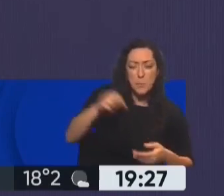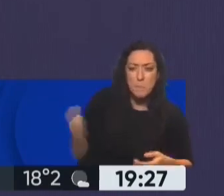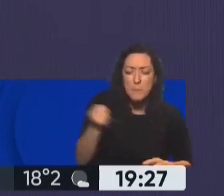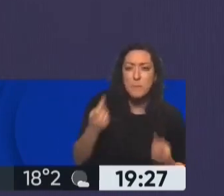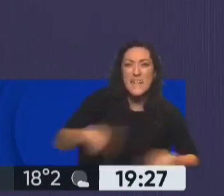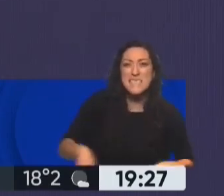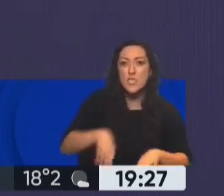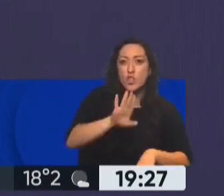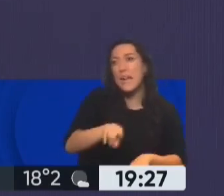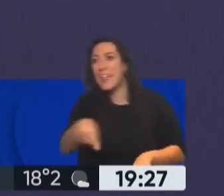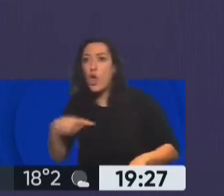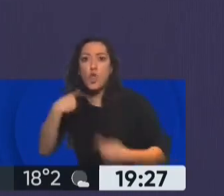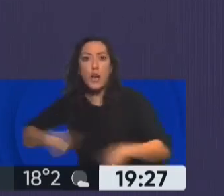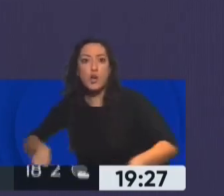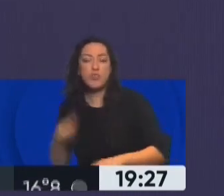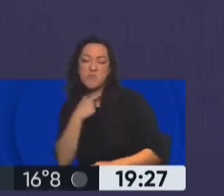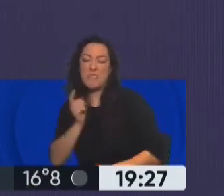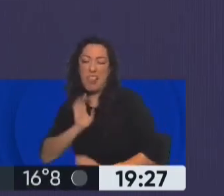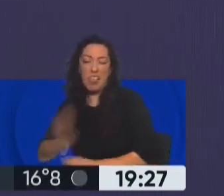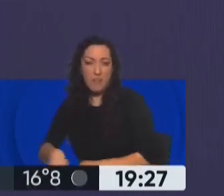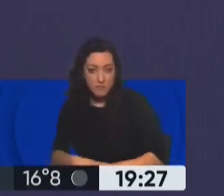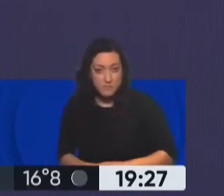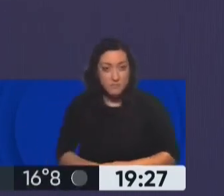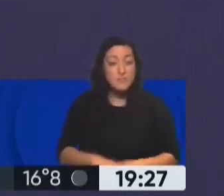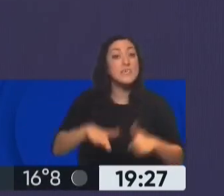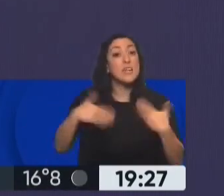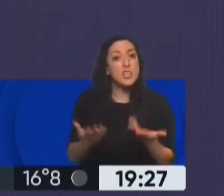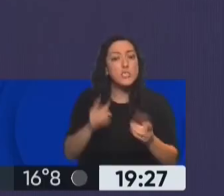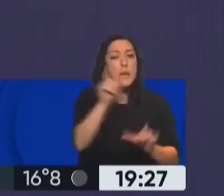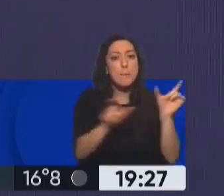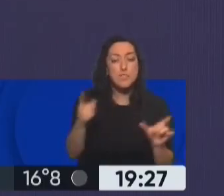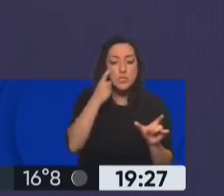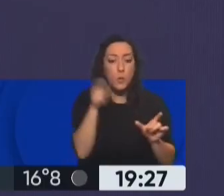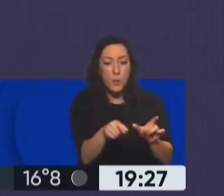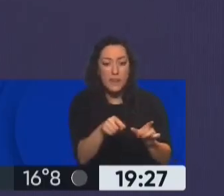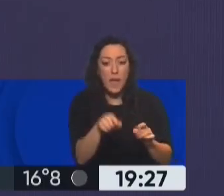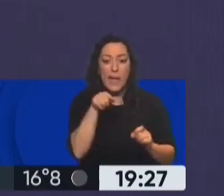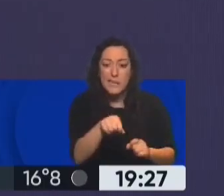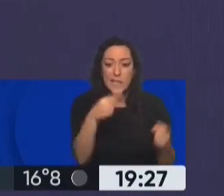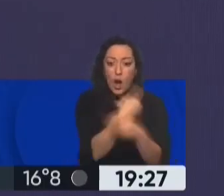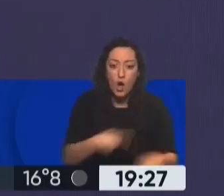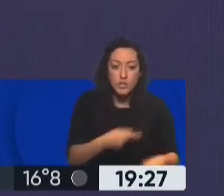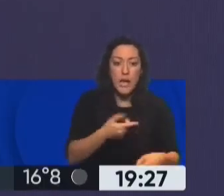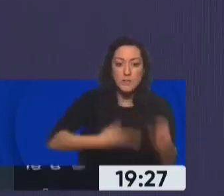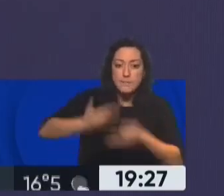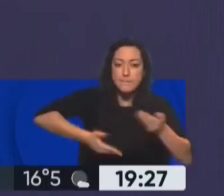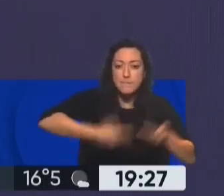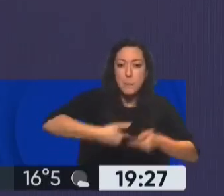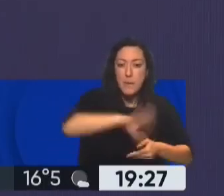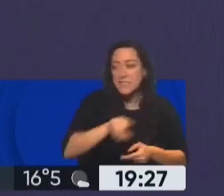So, they began to buy those goods that were exchanged much more.